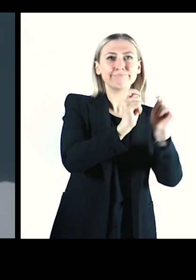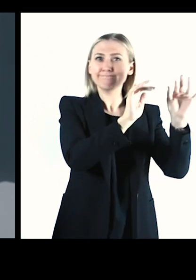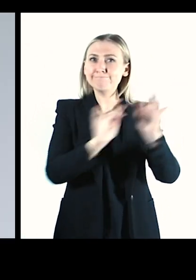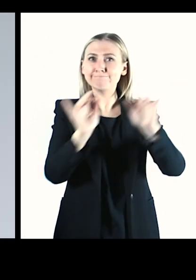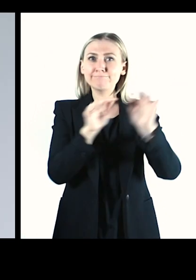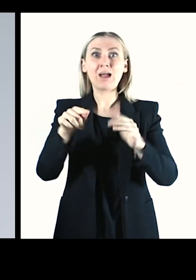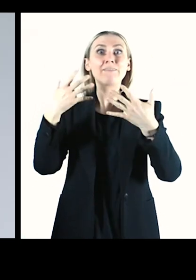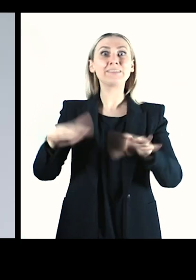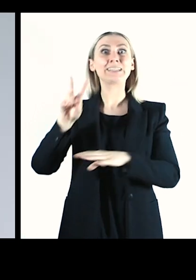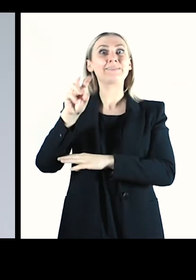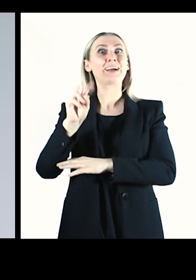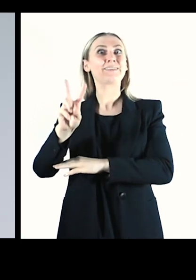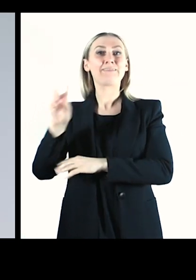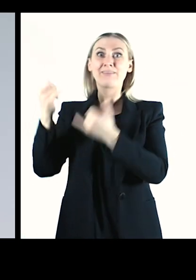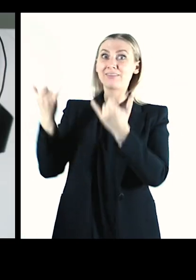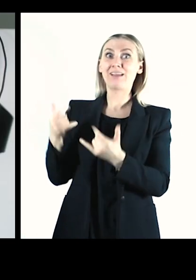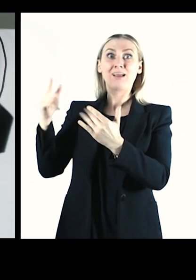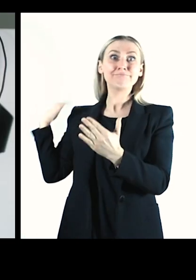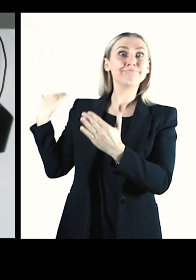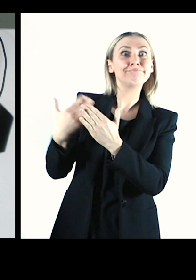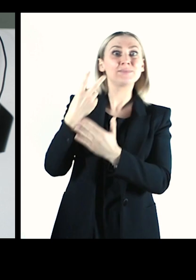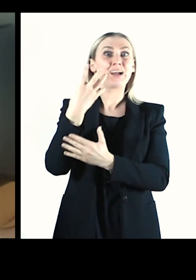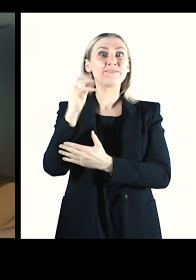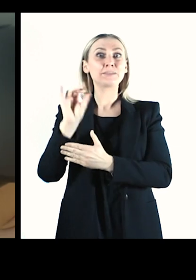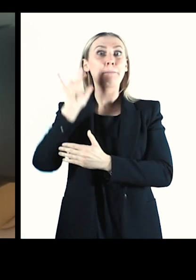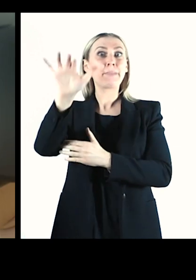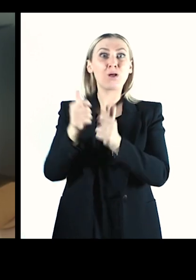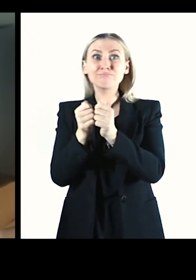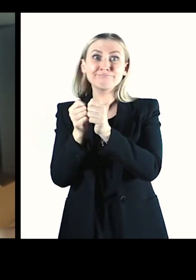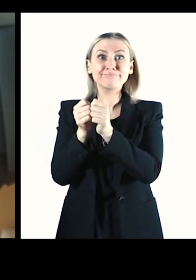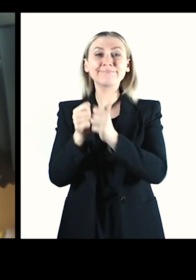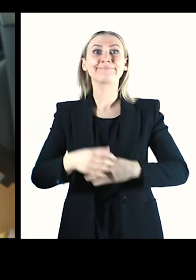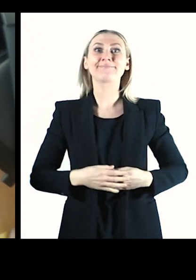By 2022, MTGPA haptics had been installed in over 240 million smartphones.